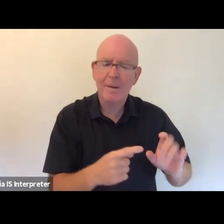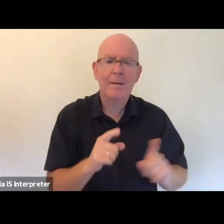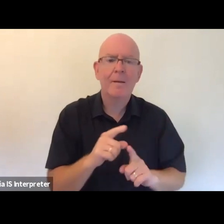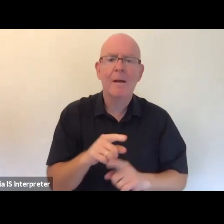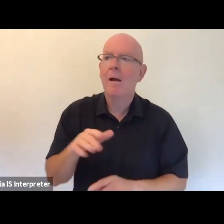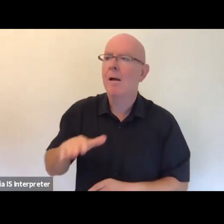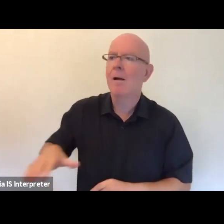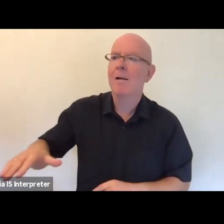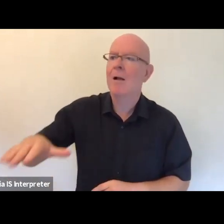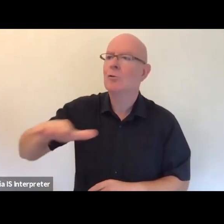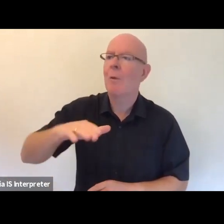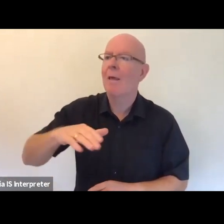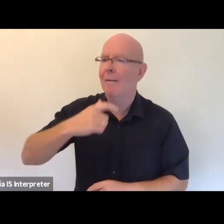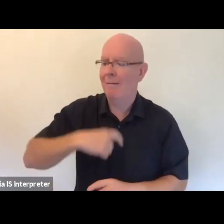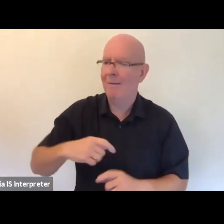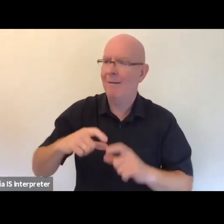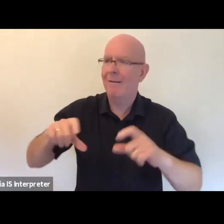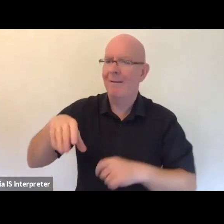It’s under the minister of…